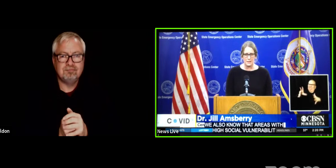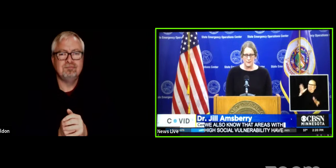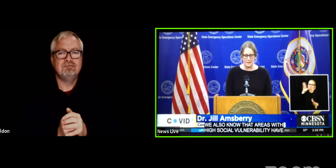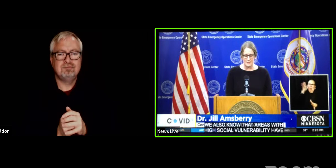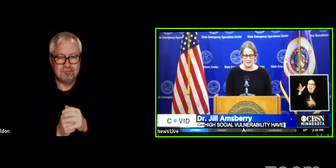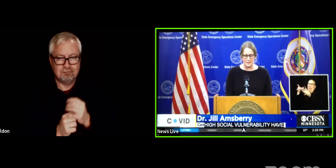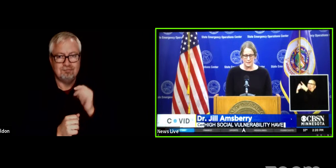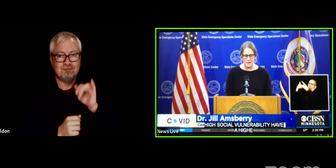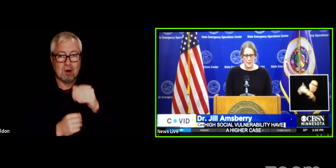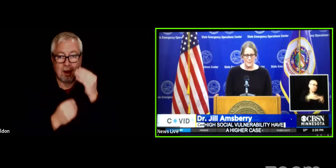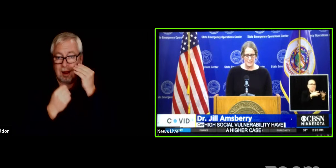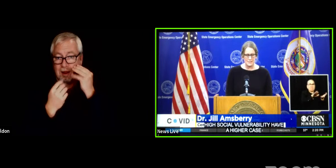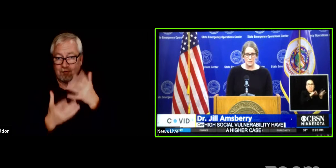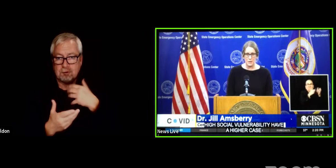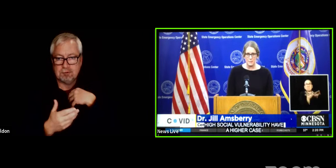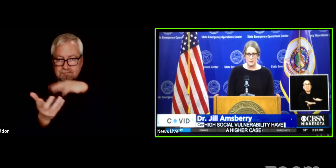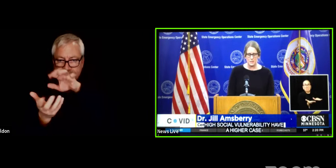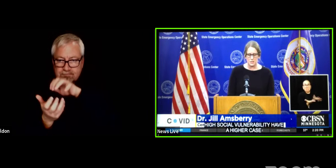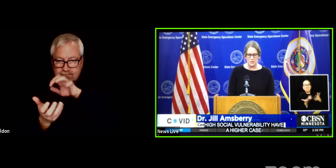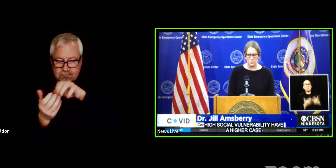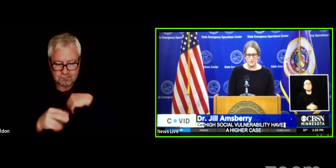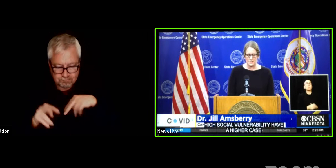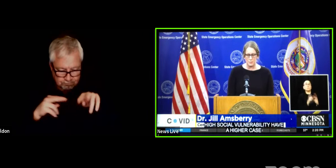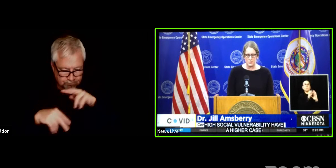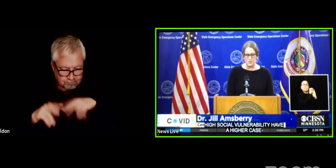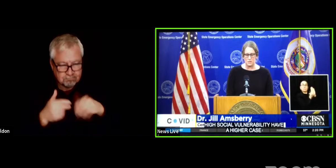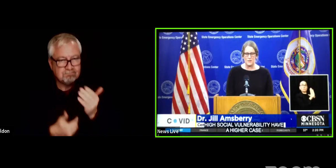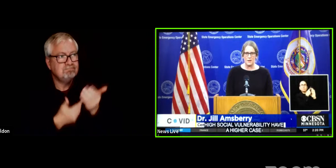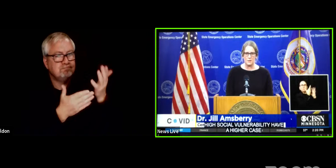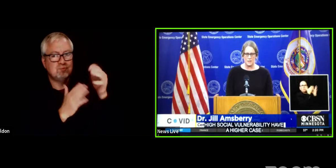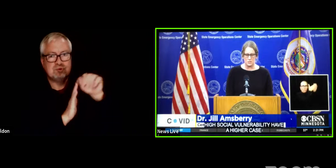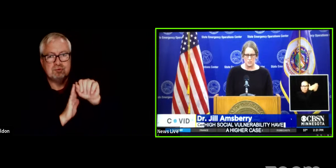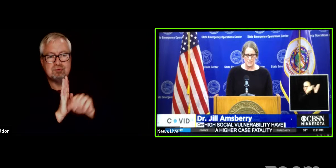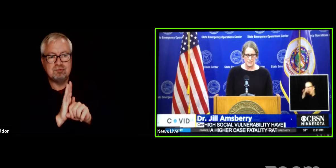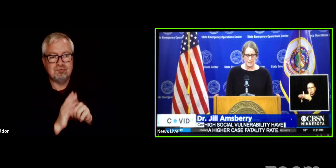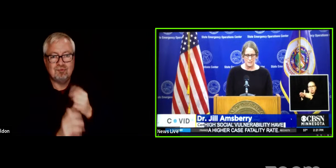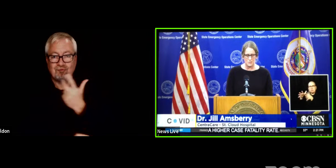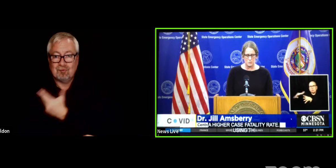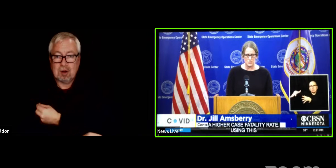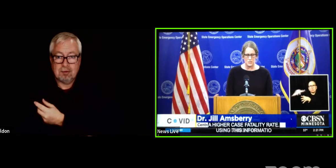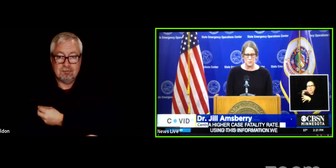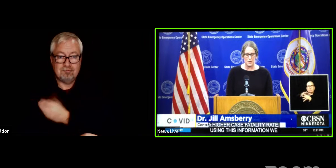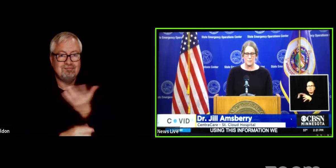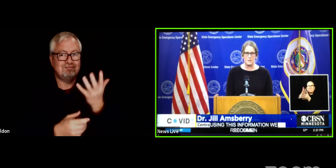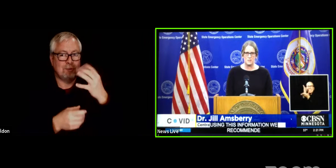ALLOCATE THE VACCINE BASED ON POPULATION WITH SOME PERCENTAGE OF THE ALLOCATION DEDICATED TO REGIONS WITH POPULATIONS